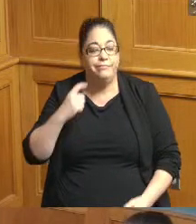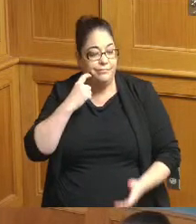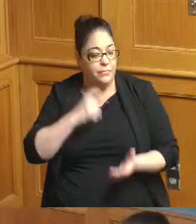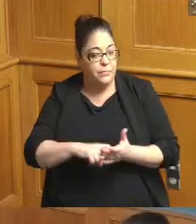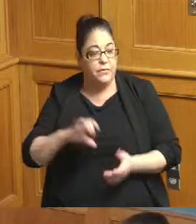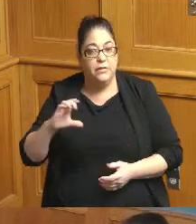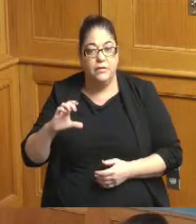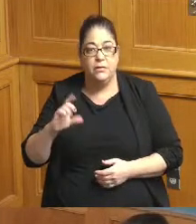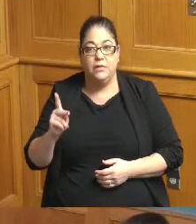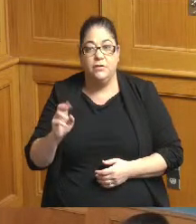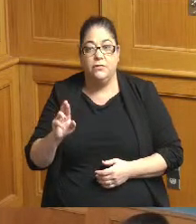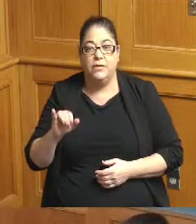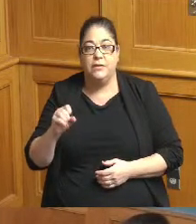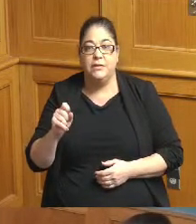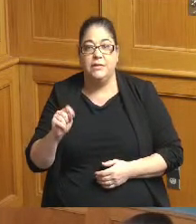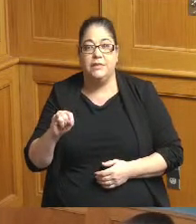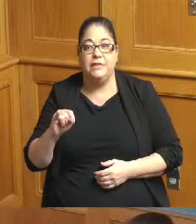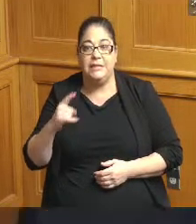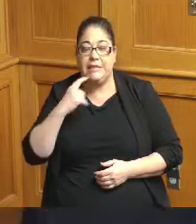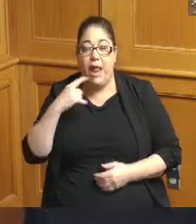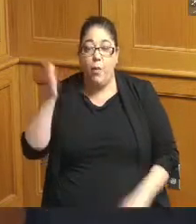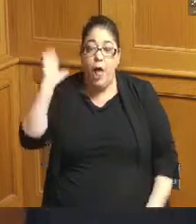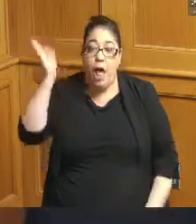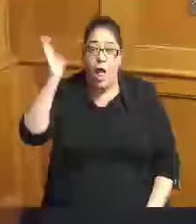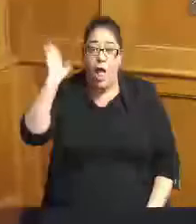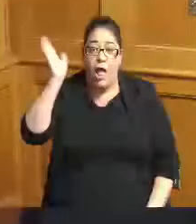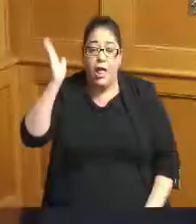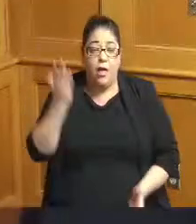she was assuming I was going to walk through the entire presentation again I said I don't know